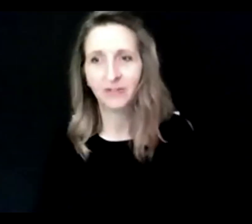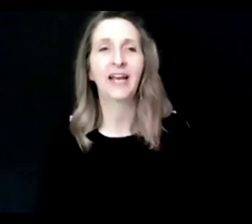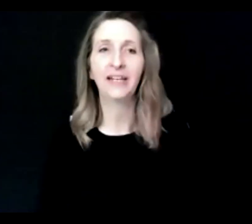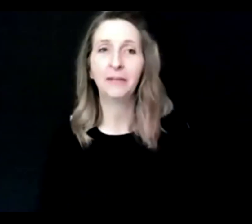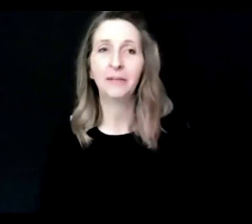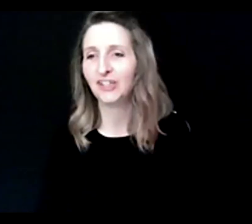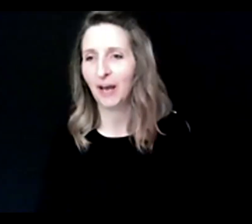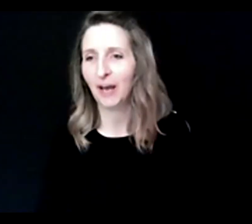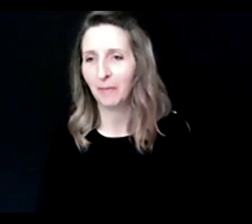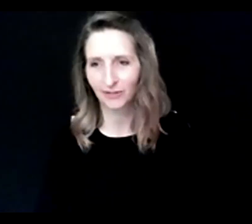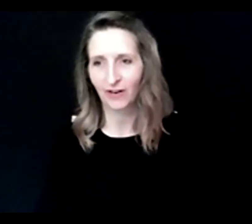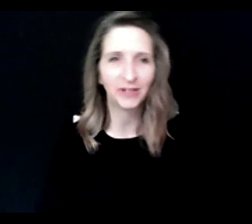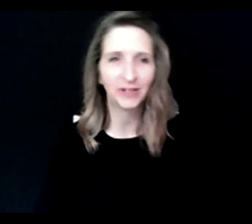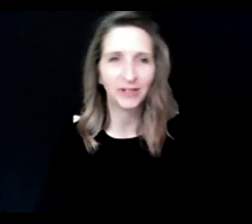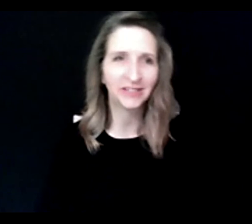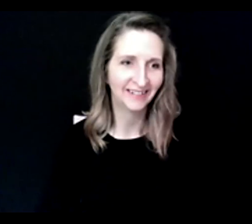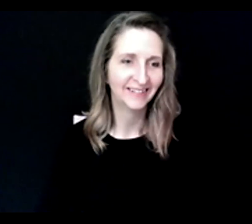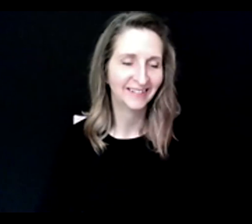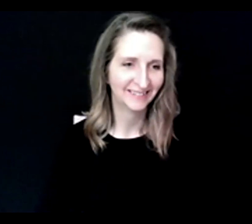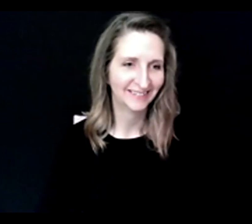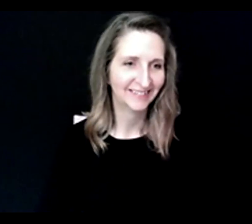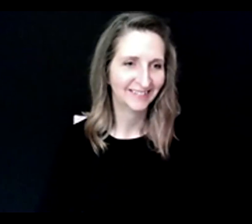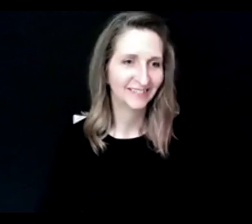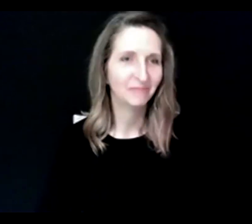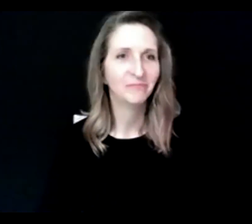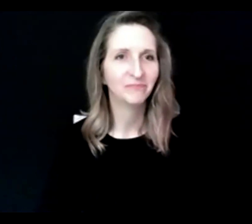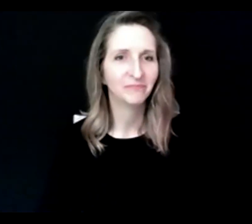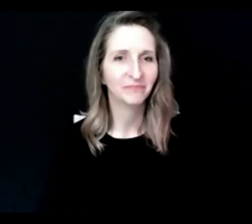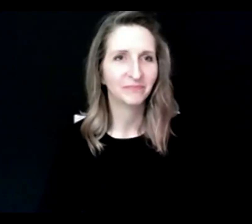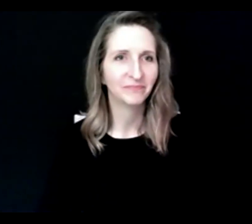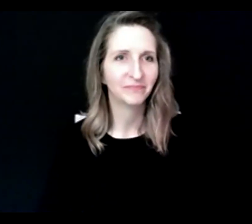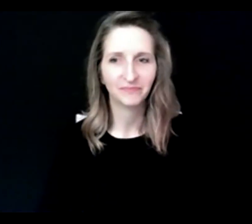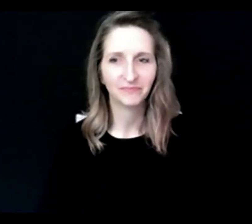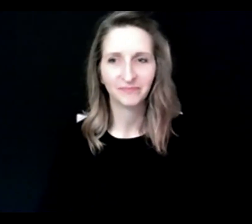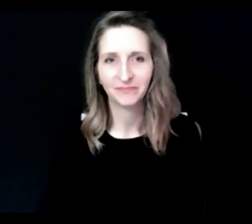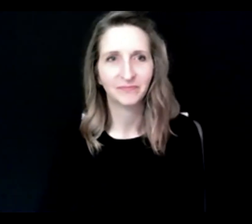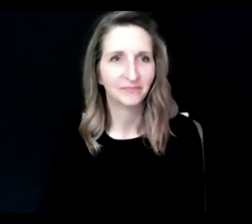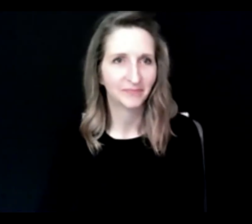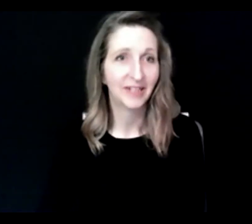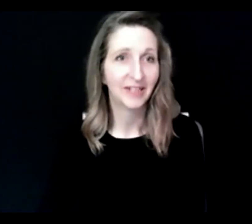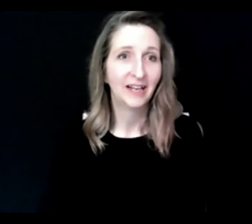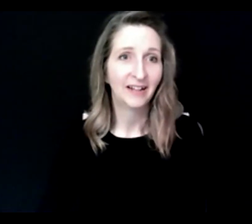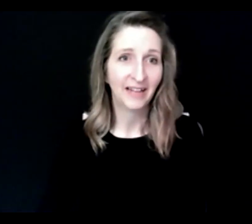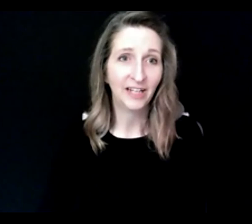Okay good, the email is in the chat box for everyone to see.